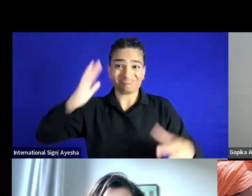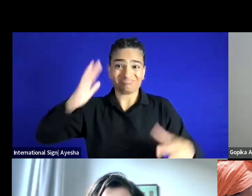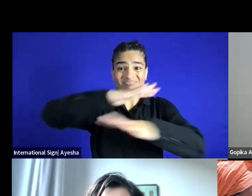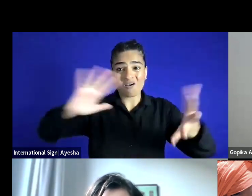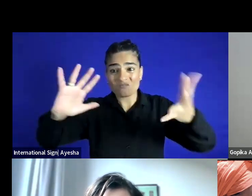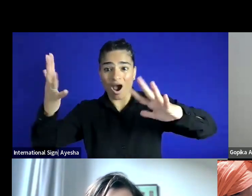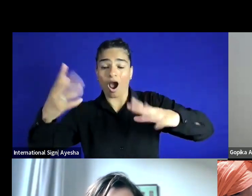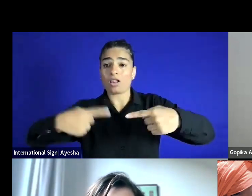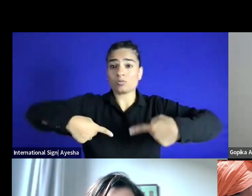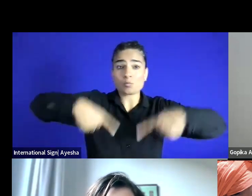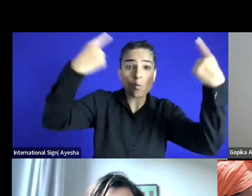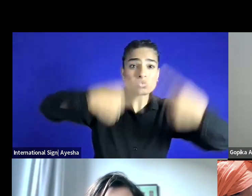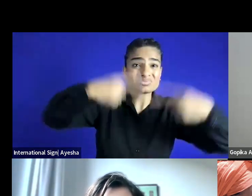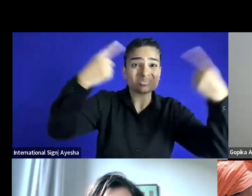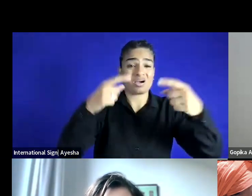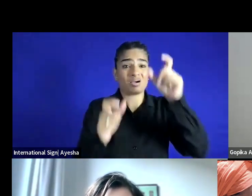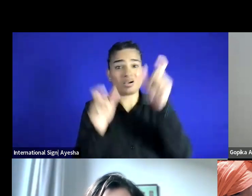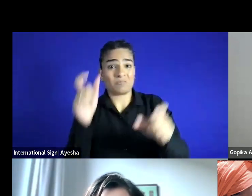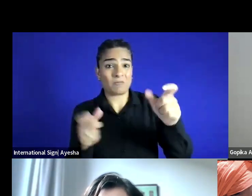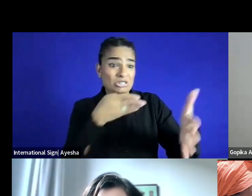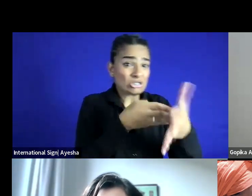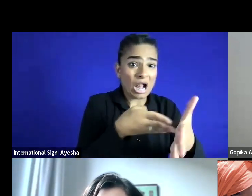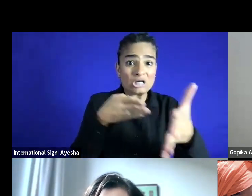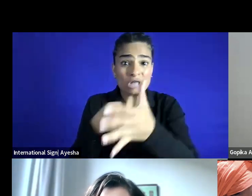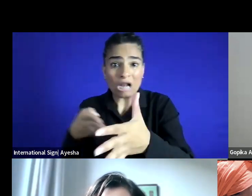and, and doing our best to, to support people, as well.